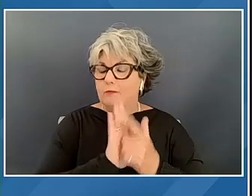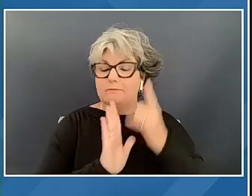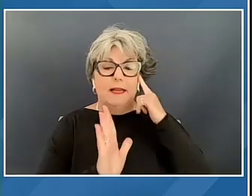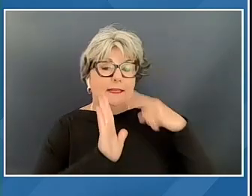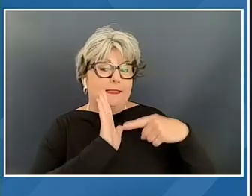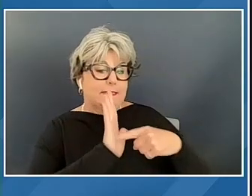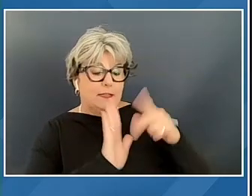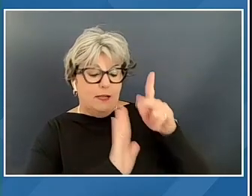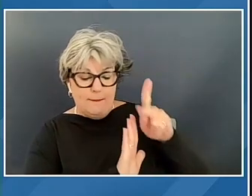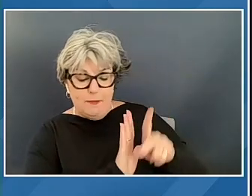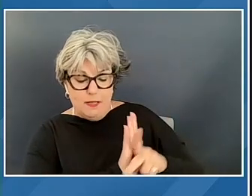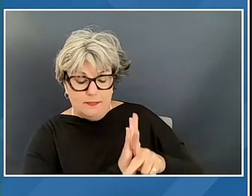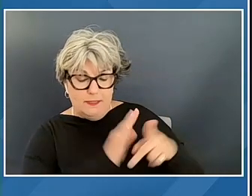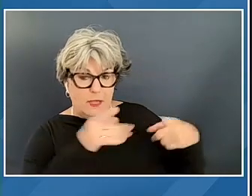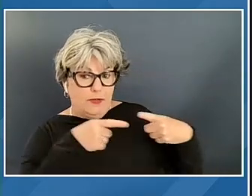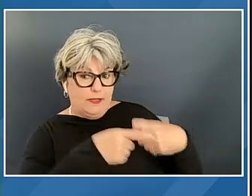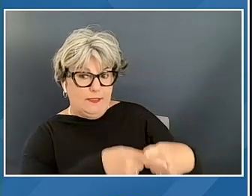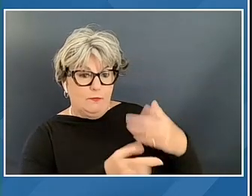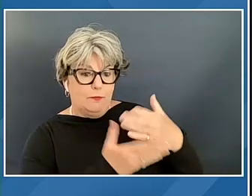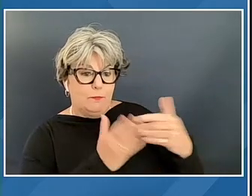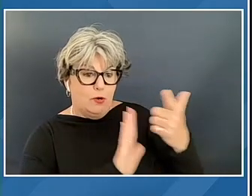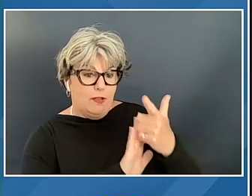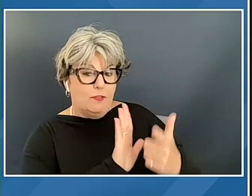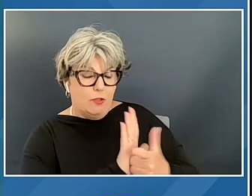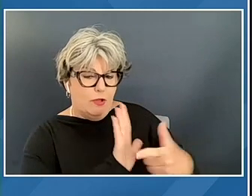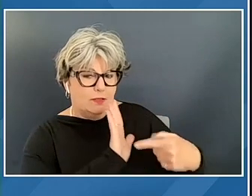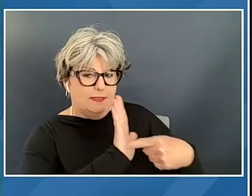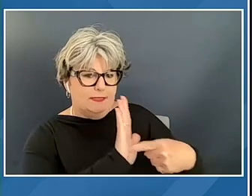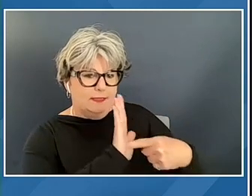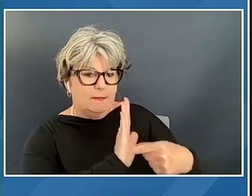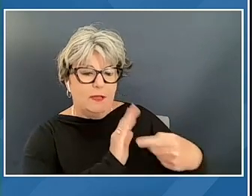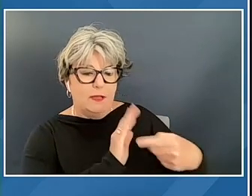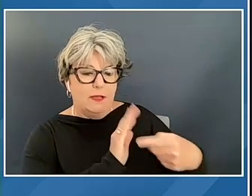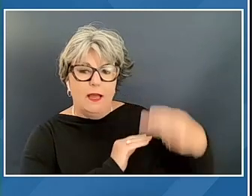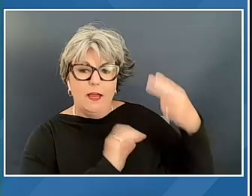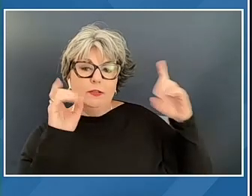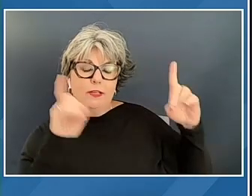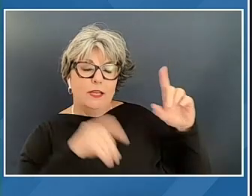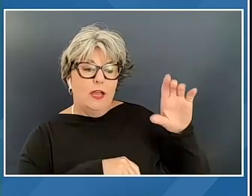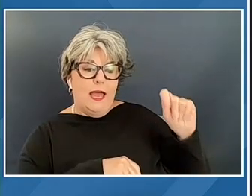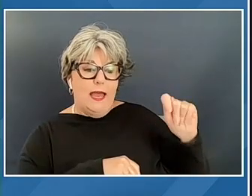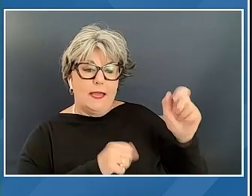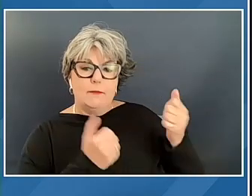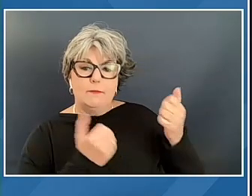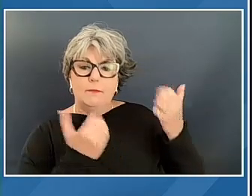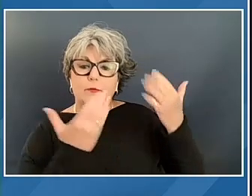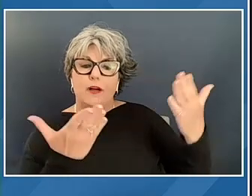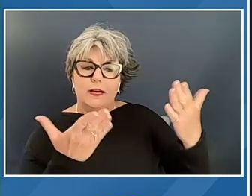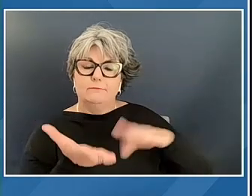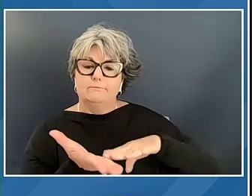would conflict with portions of the law, the Higher Education Act provides for discharges if a borrower has a total and